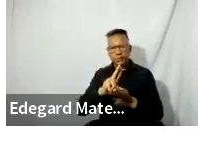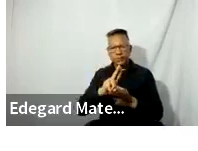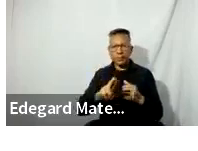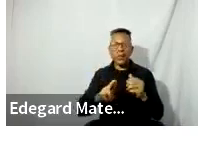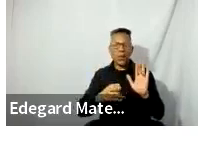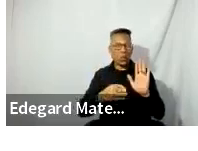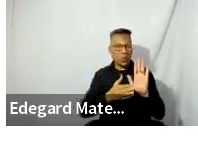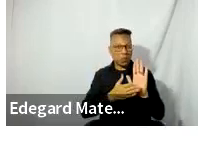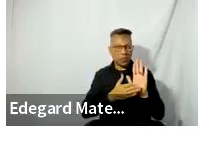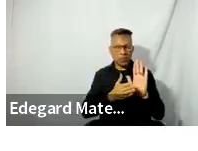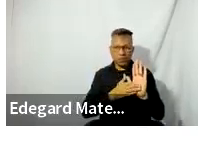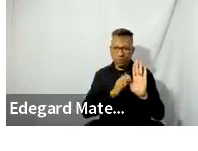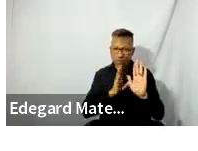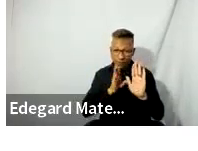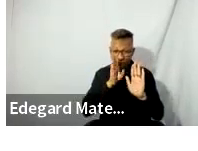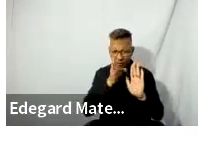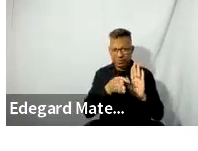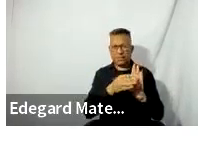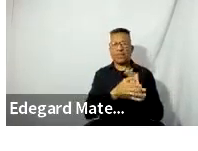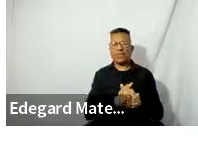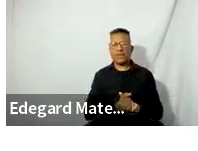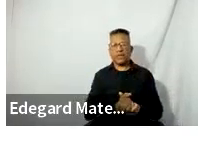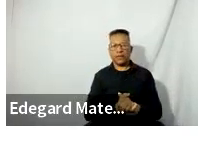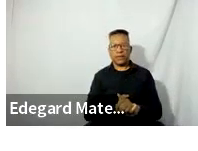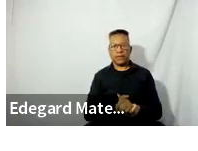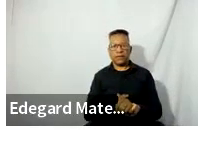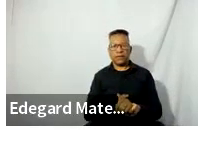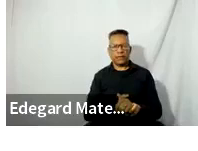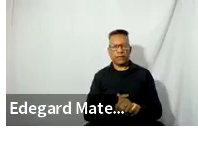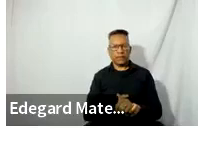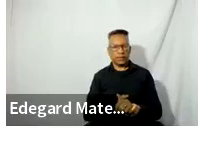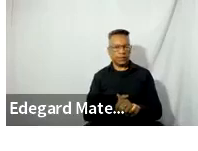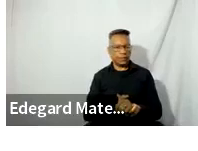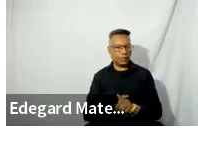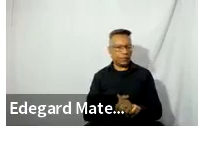for particular purposes